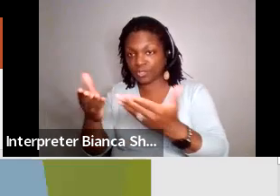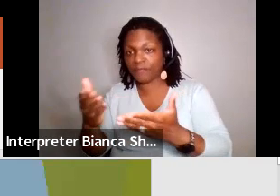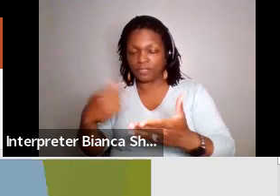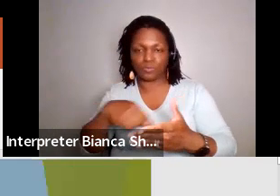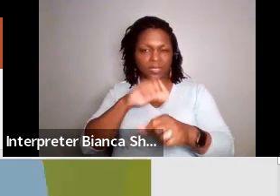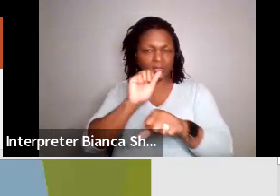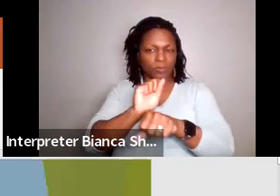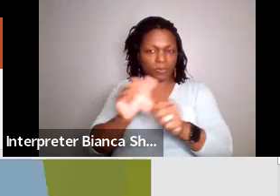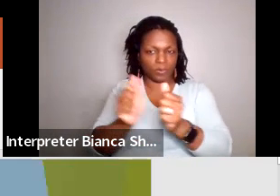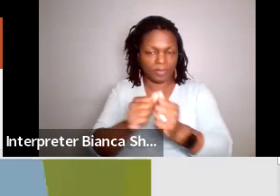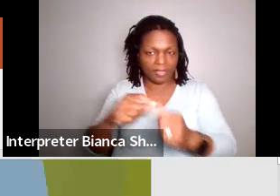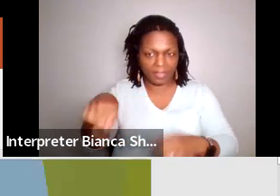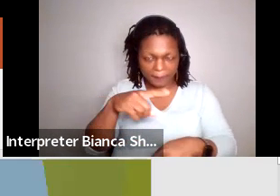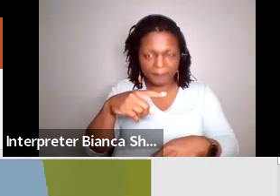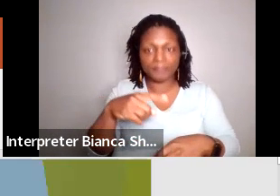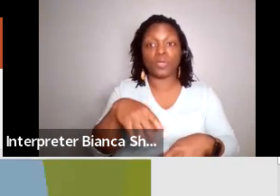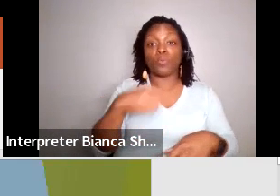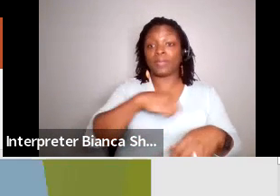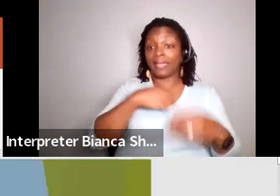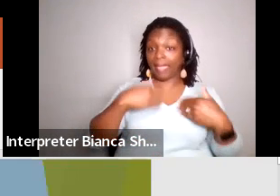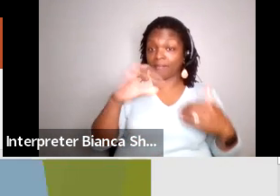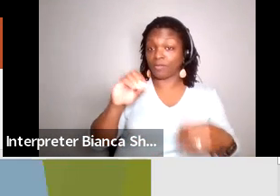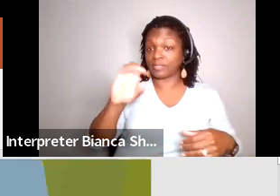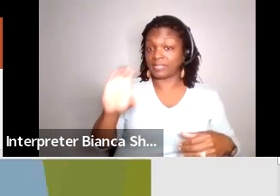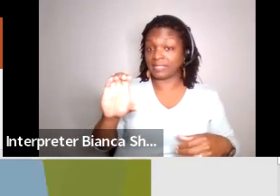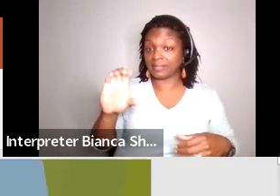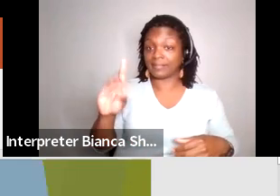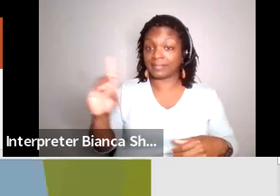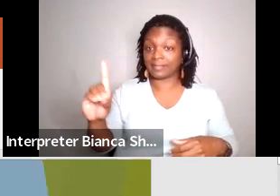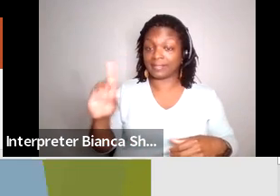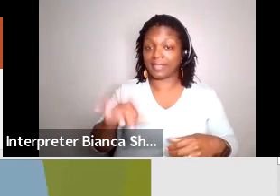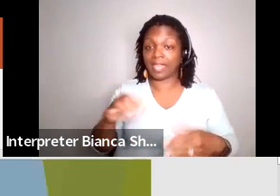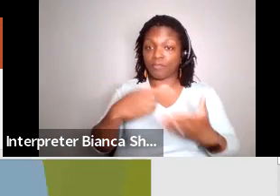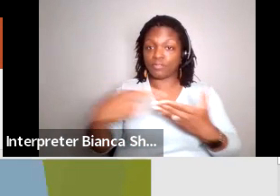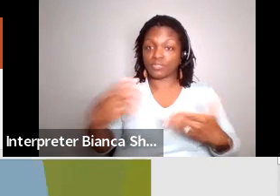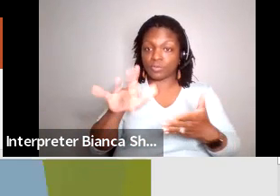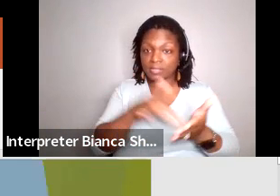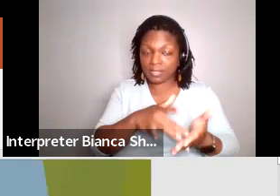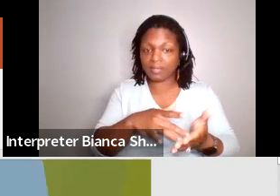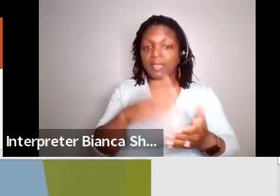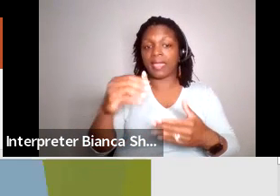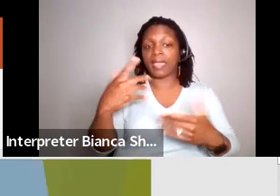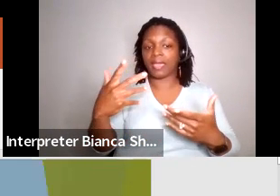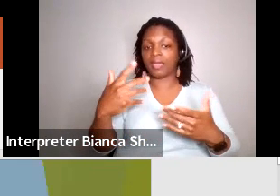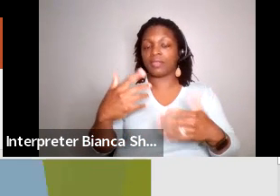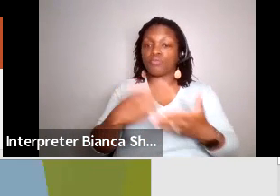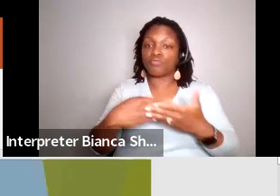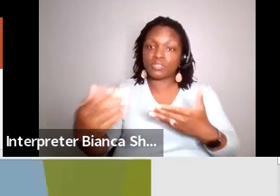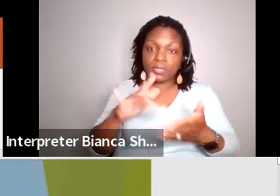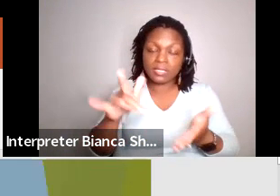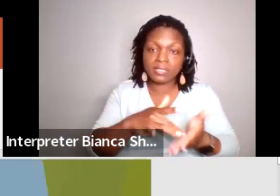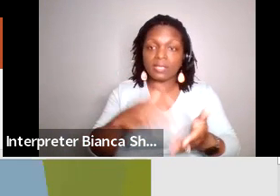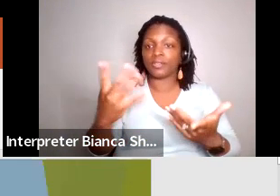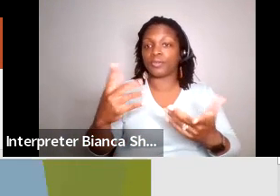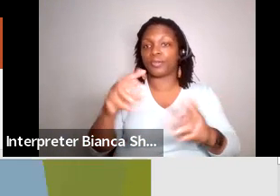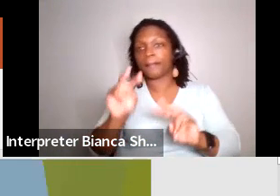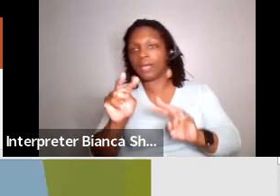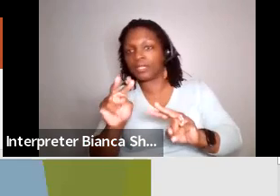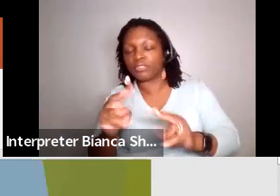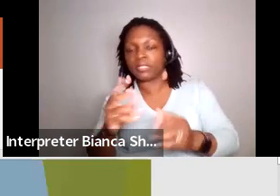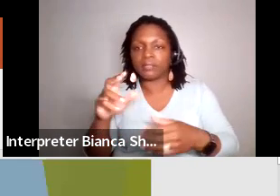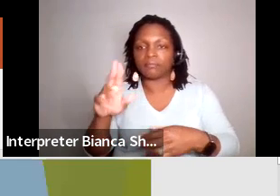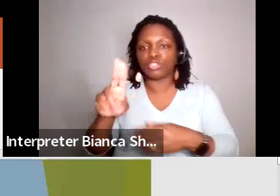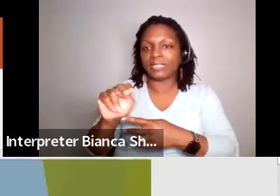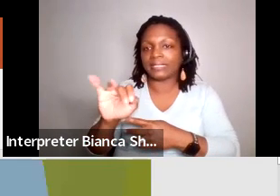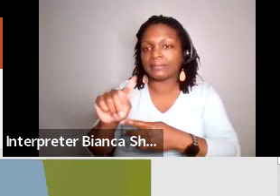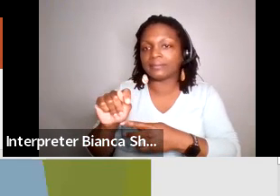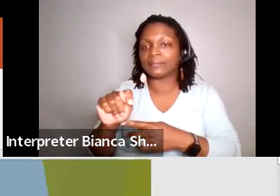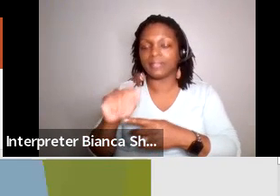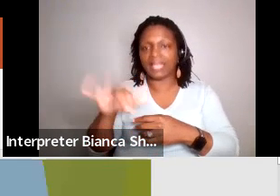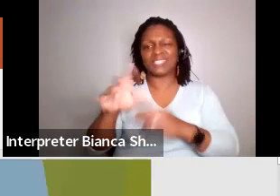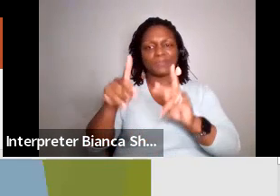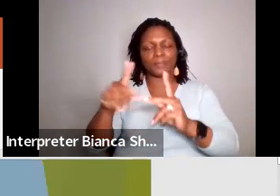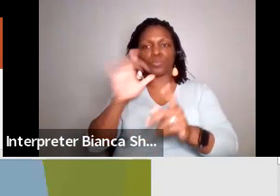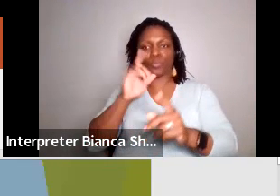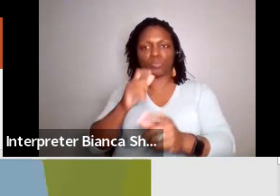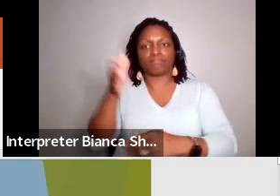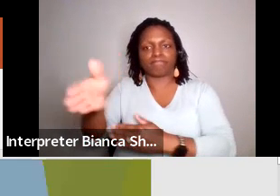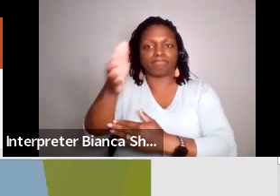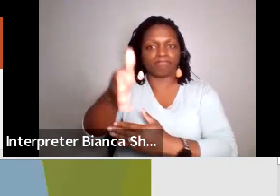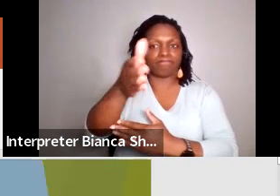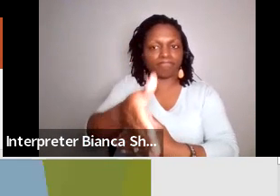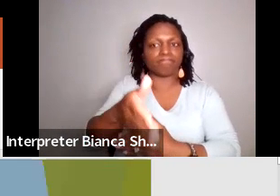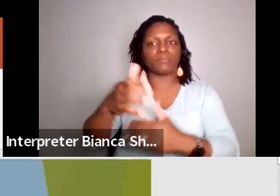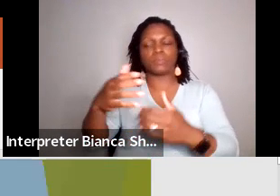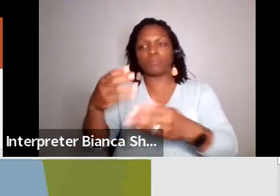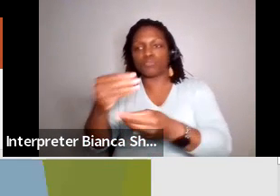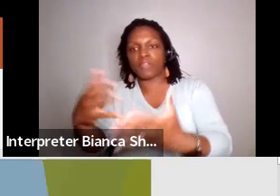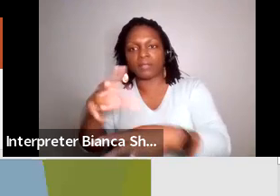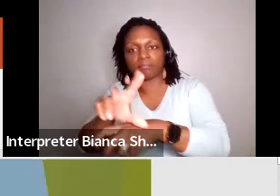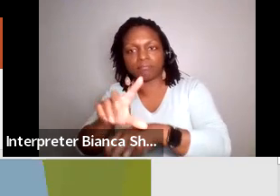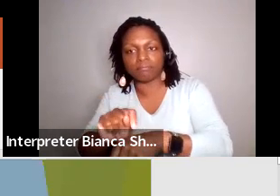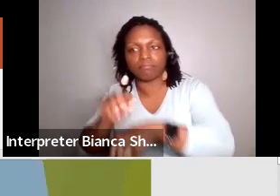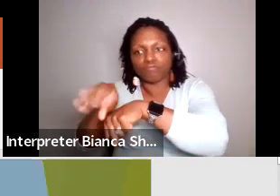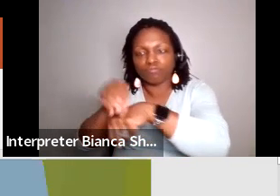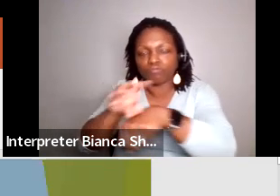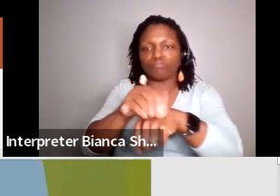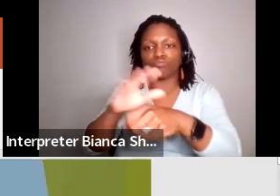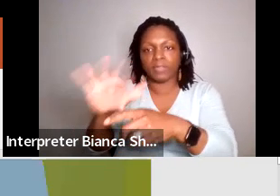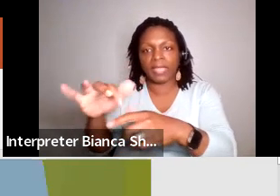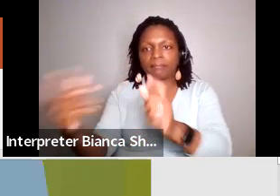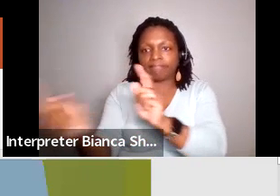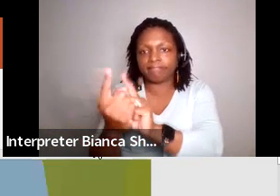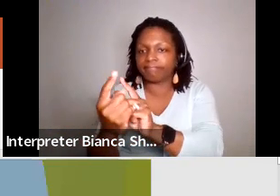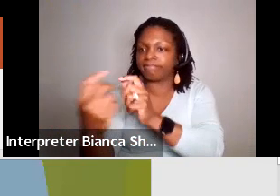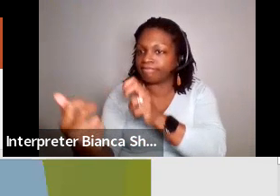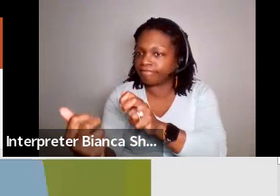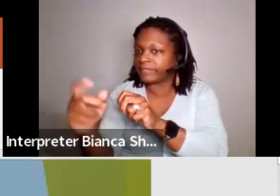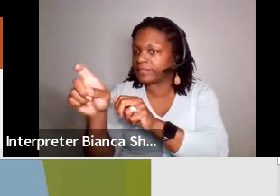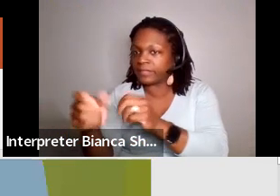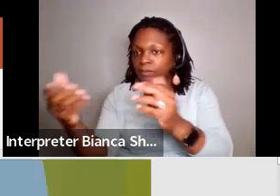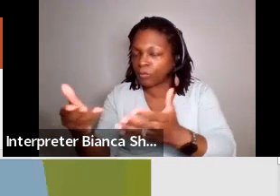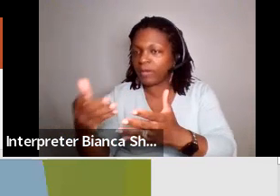have an OCD resource center programmatic unit monitoring unit, which are also folks that are out there on the ground providing consultation and technical assistance to individuals, families and providers.